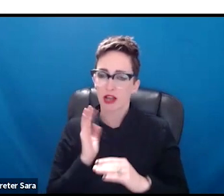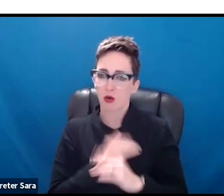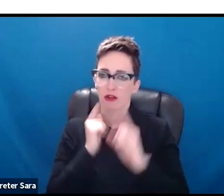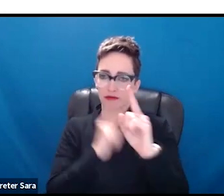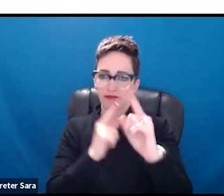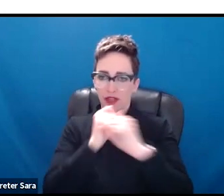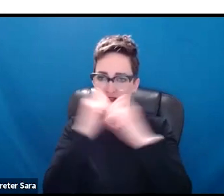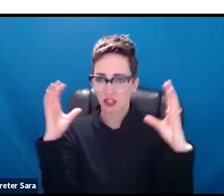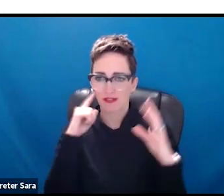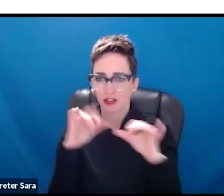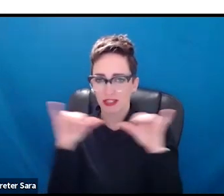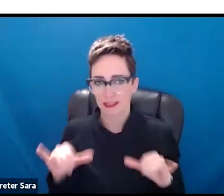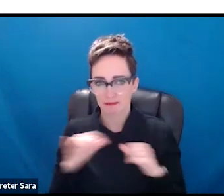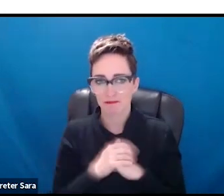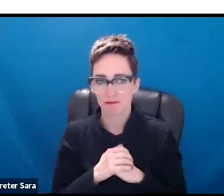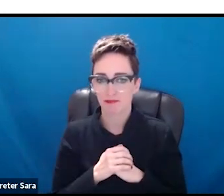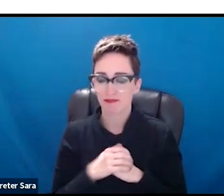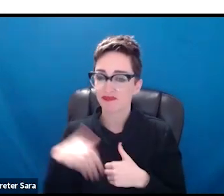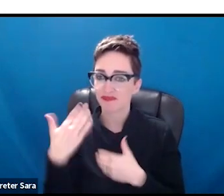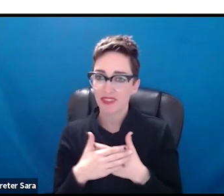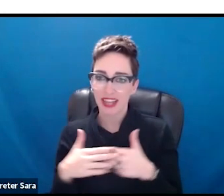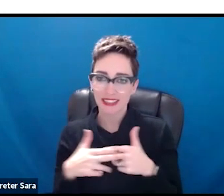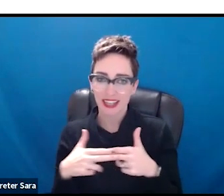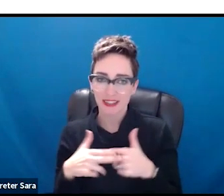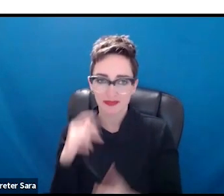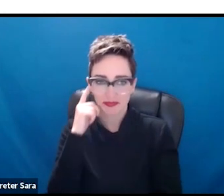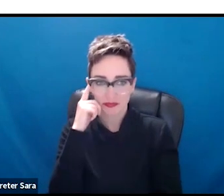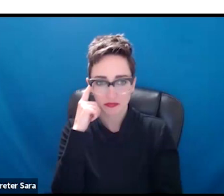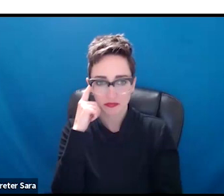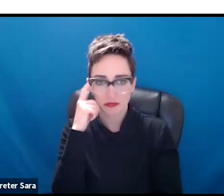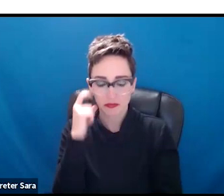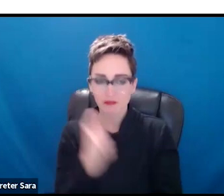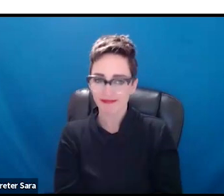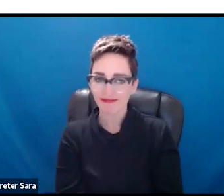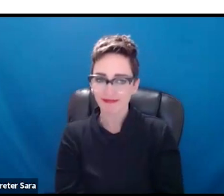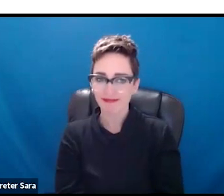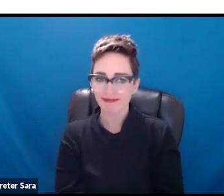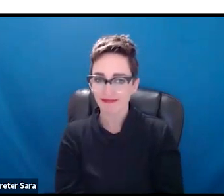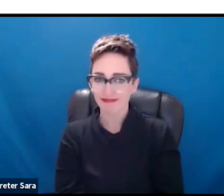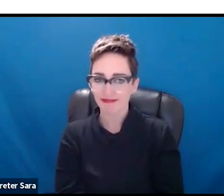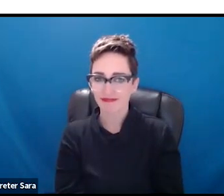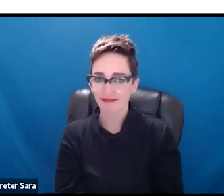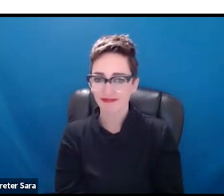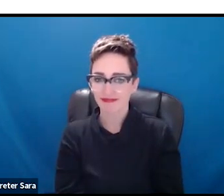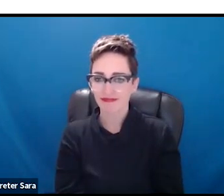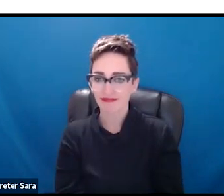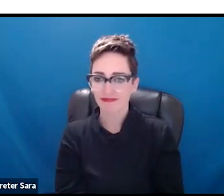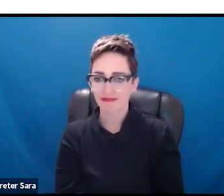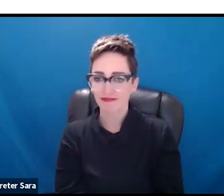So with that next slide. Yeah. So with that, I really want to turn it over to Dr.